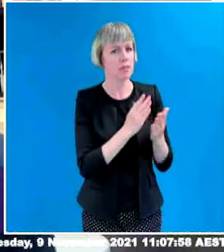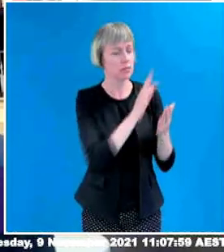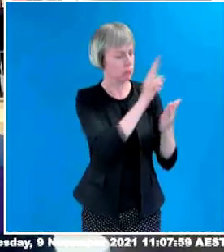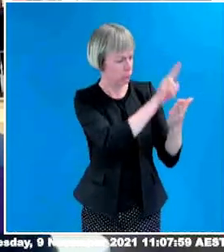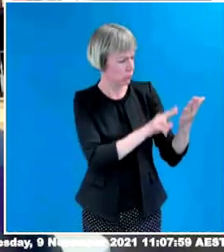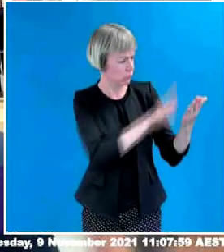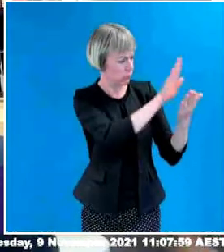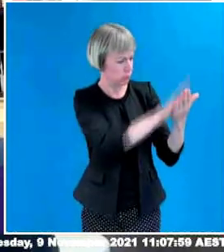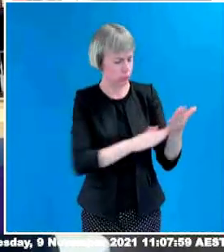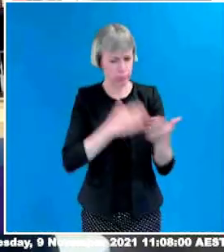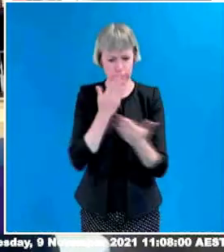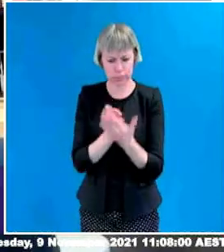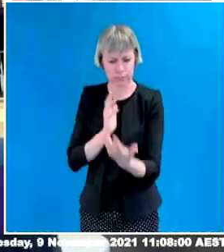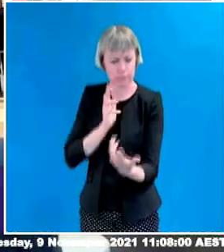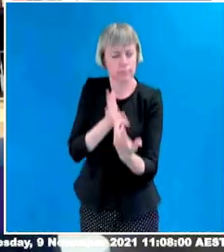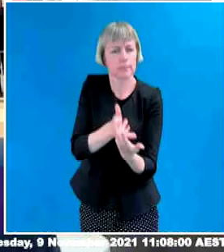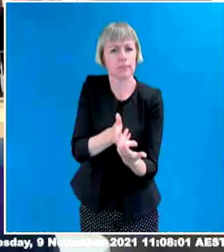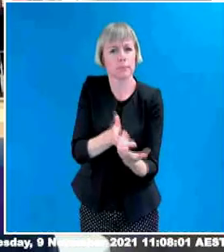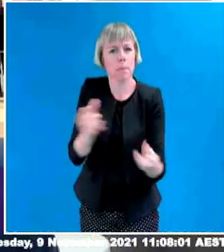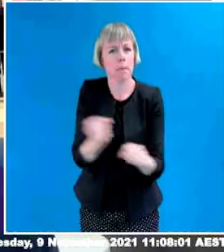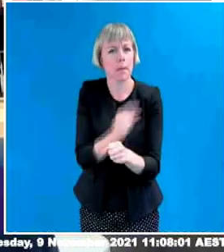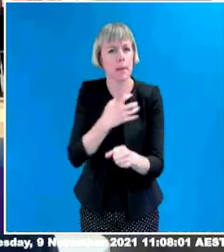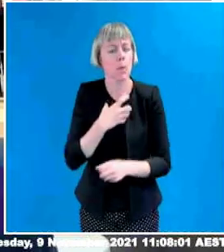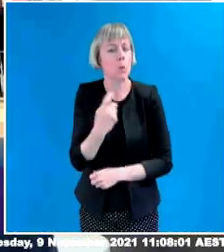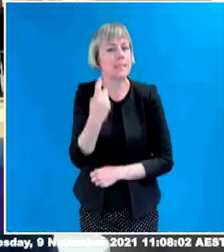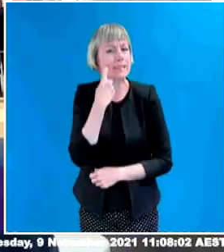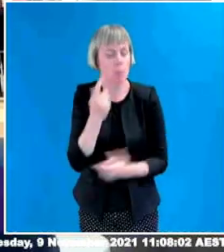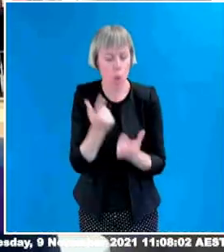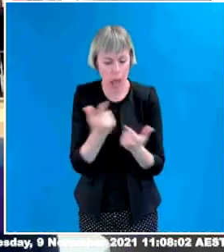While the whole ambit of internationally recognised human rights may be